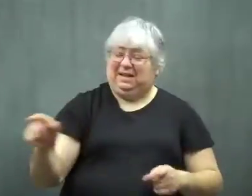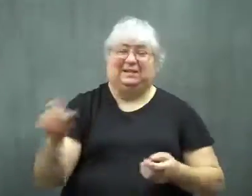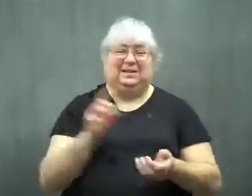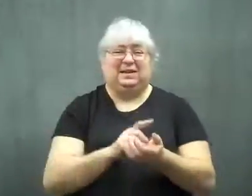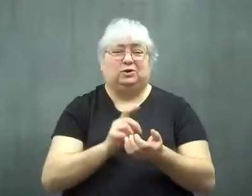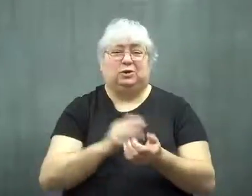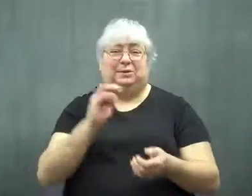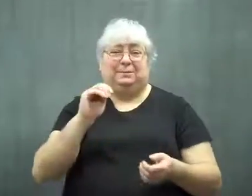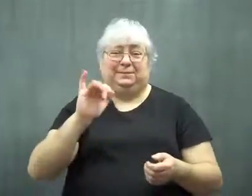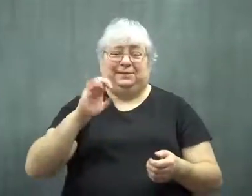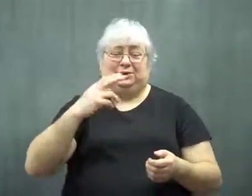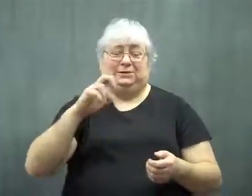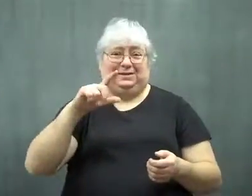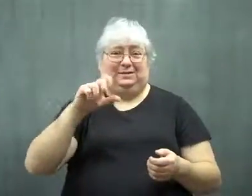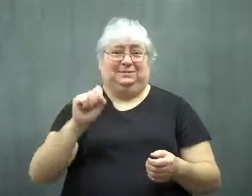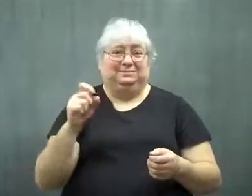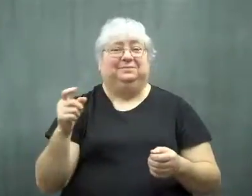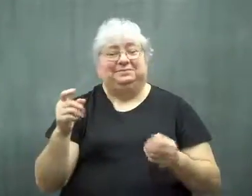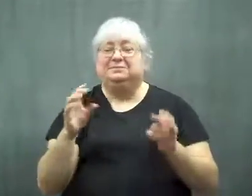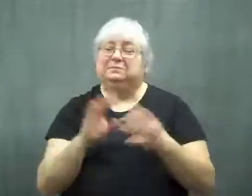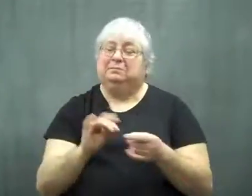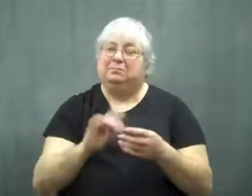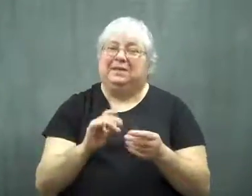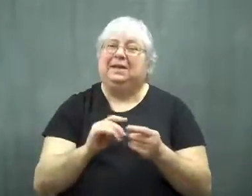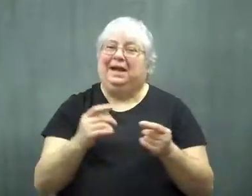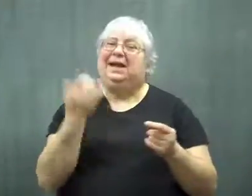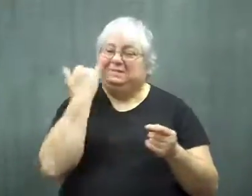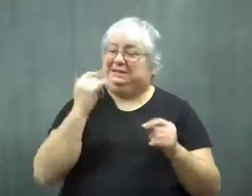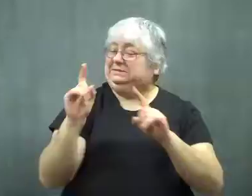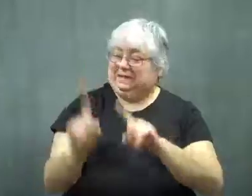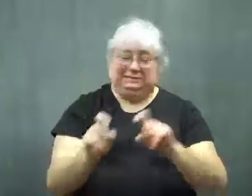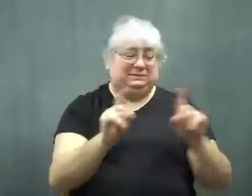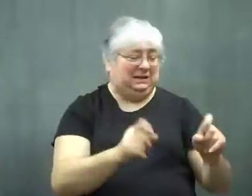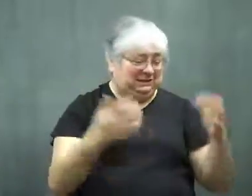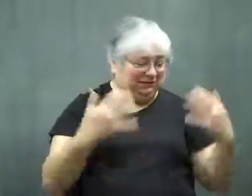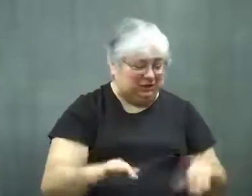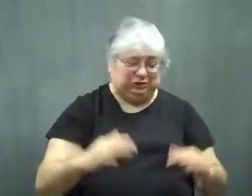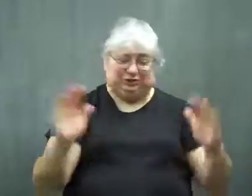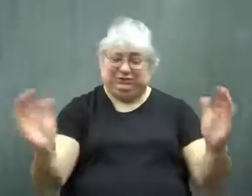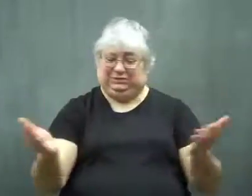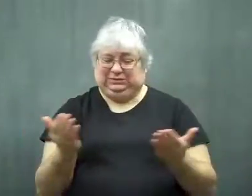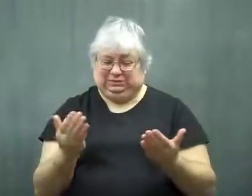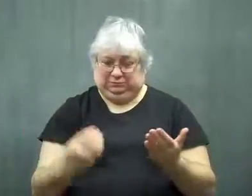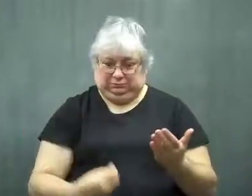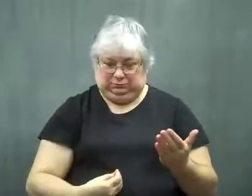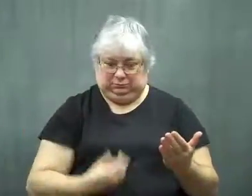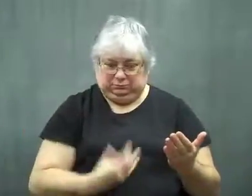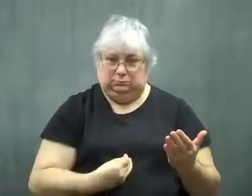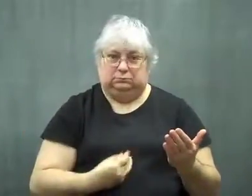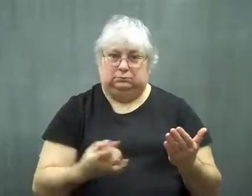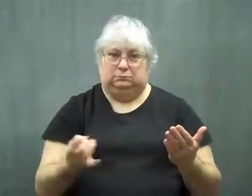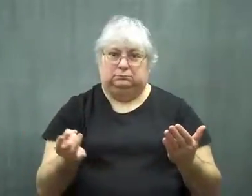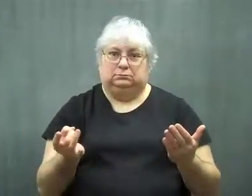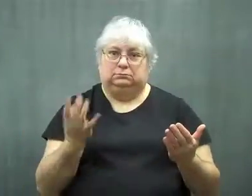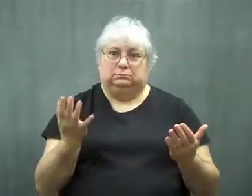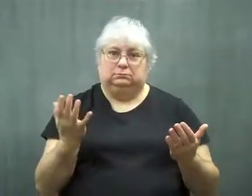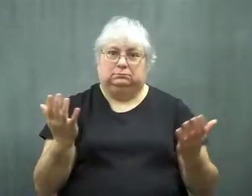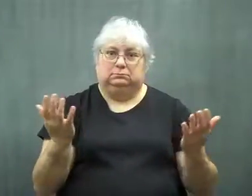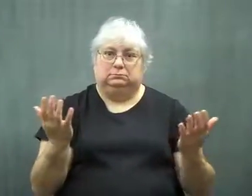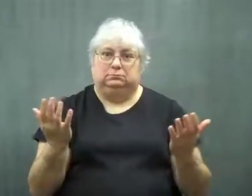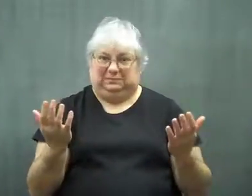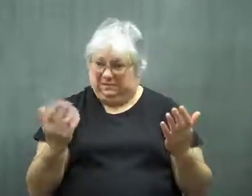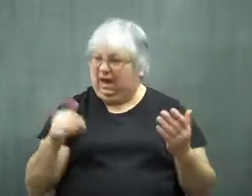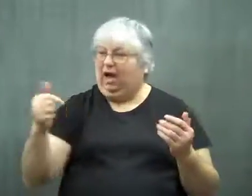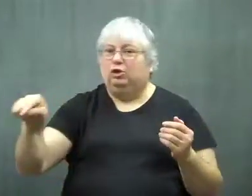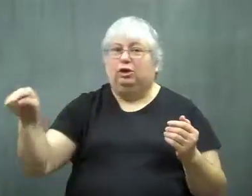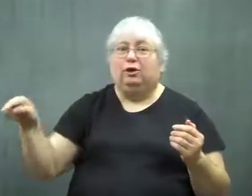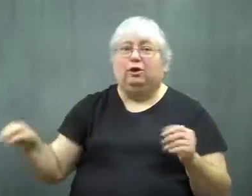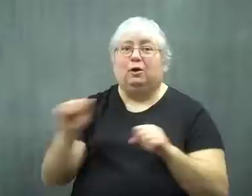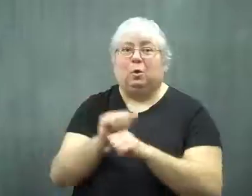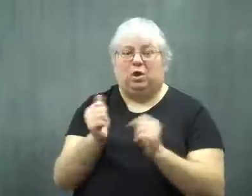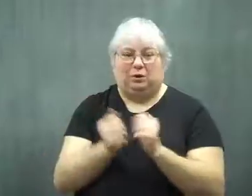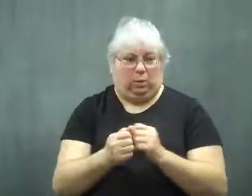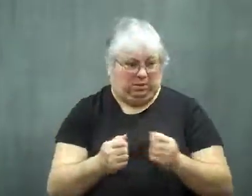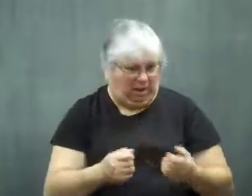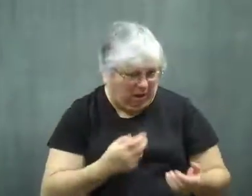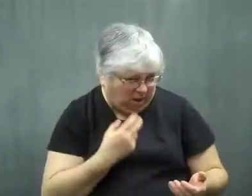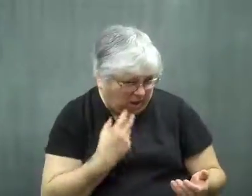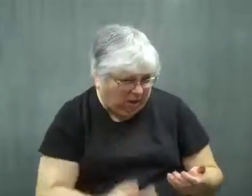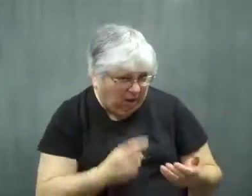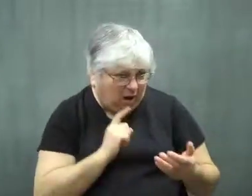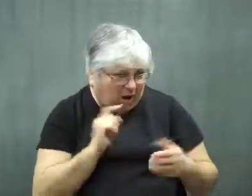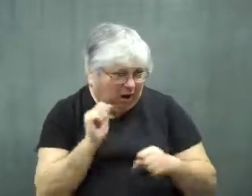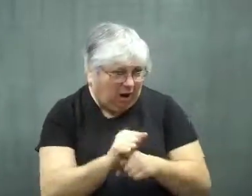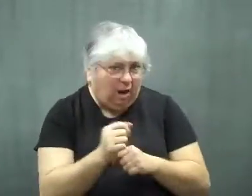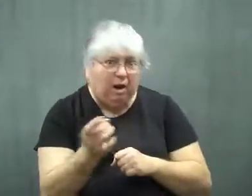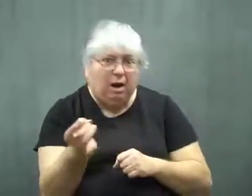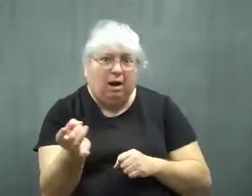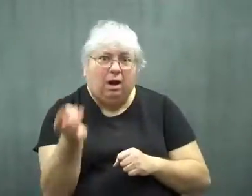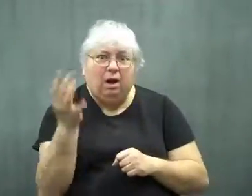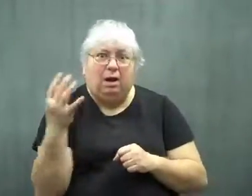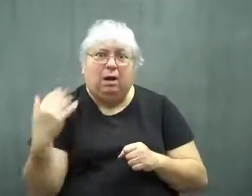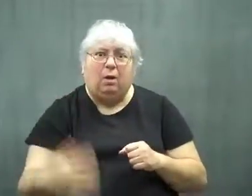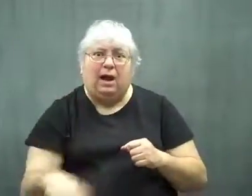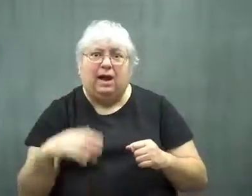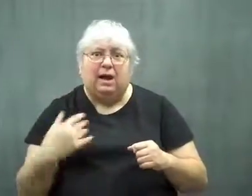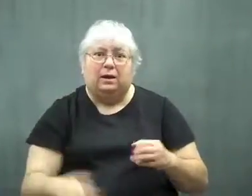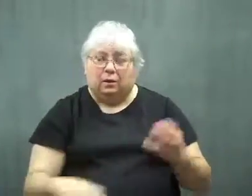Dr. Michels said she and her co workers were shocked to see the results.